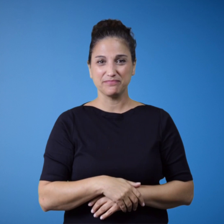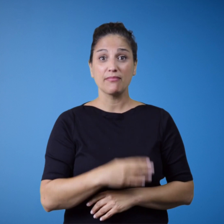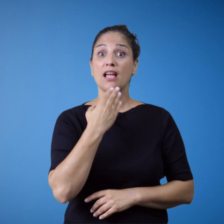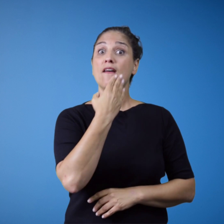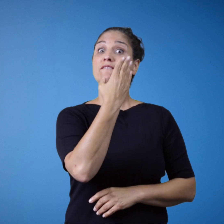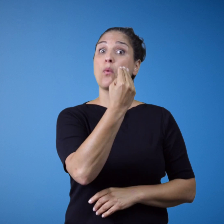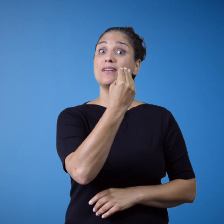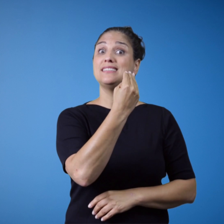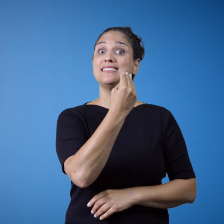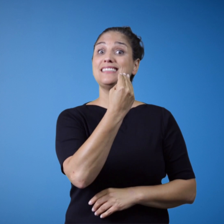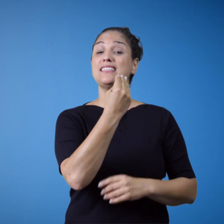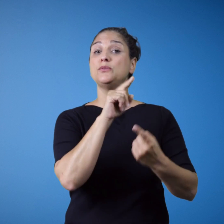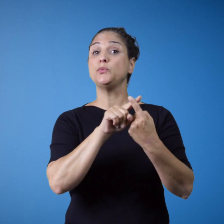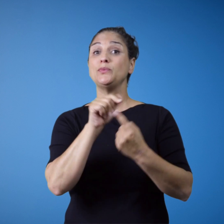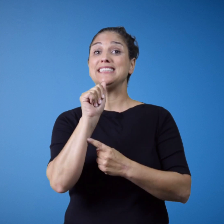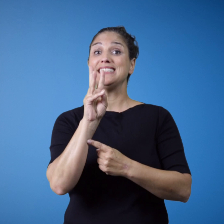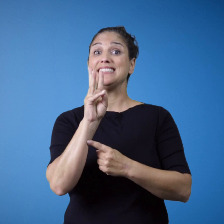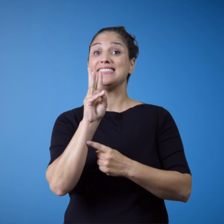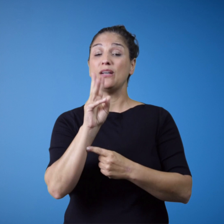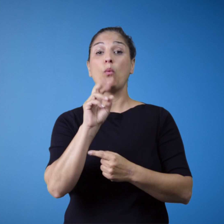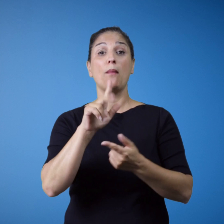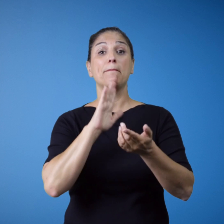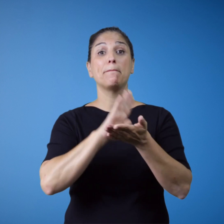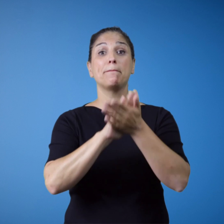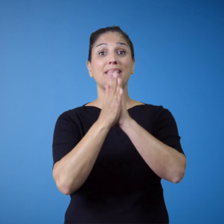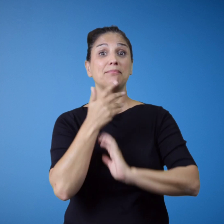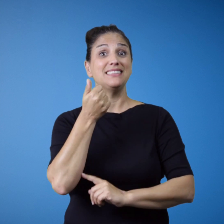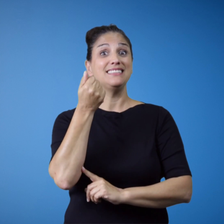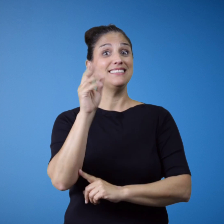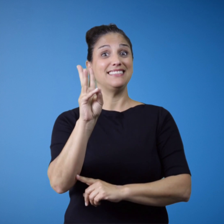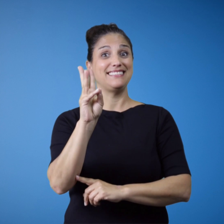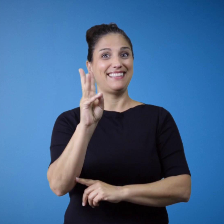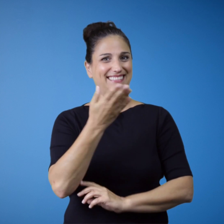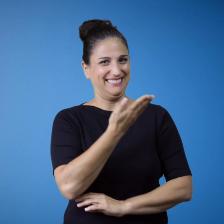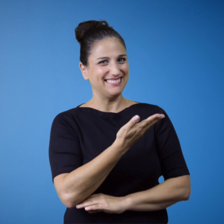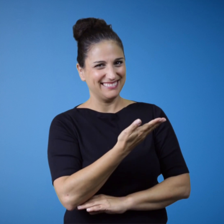The timeline from 14 to 16 or when you turn 16 are as follows.